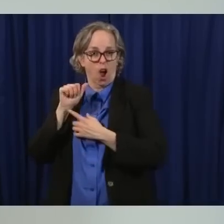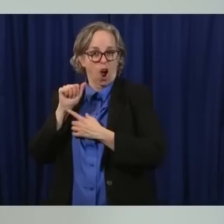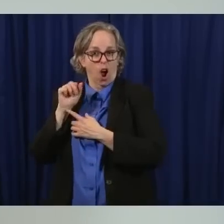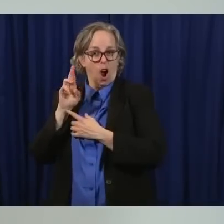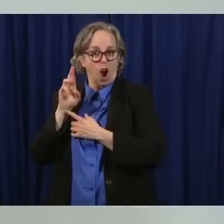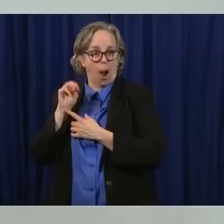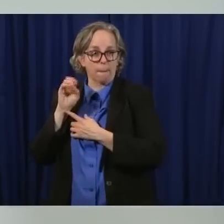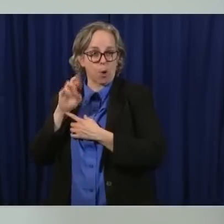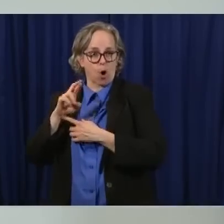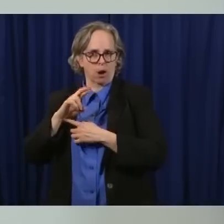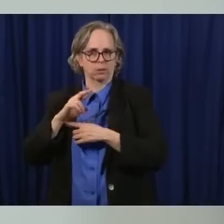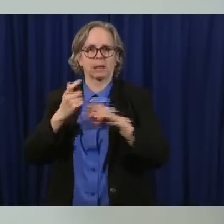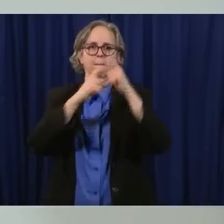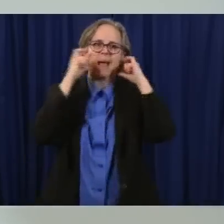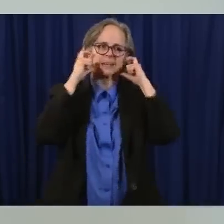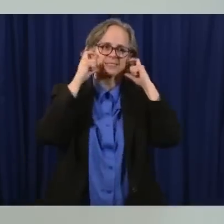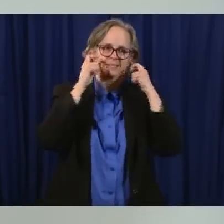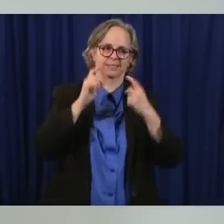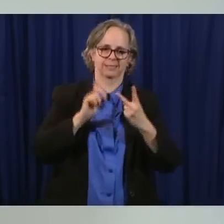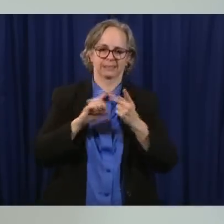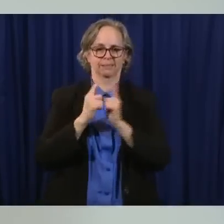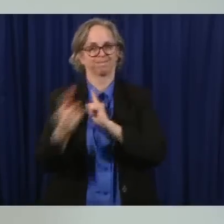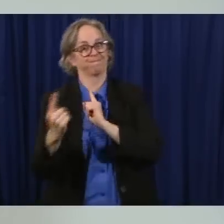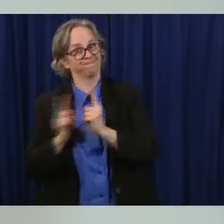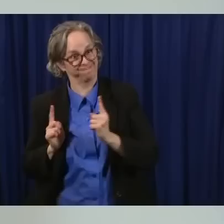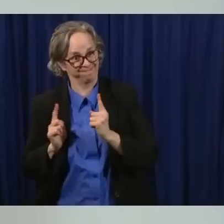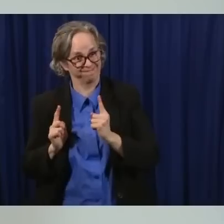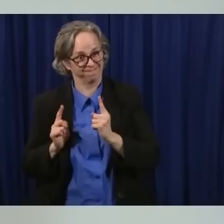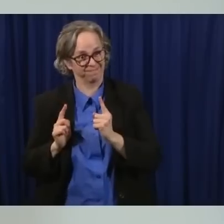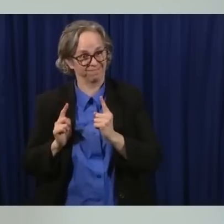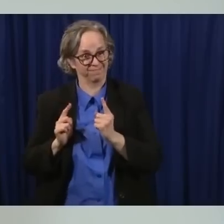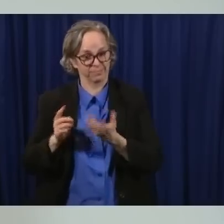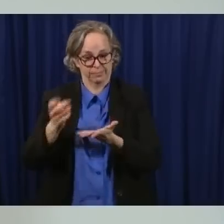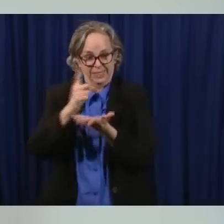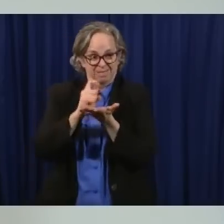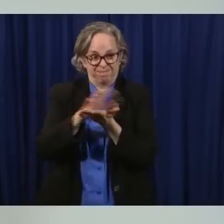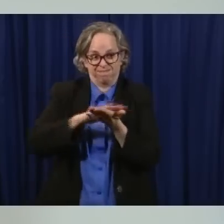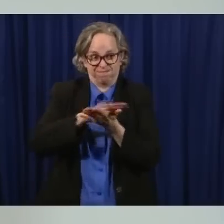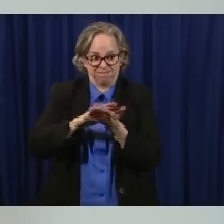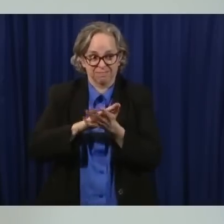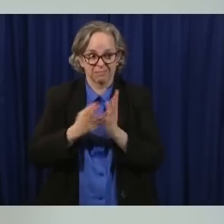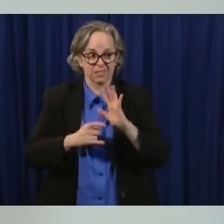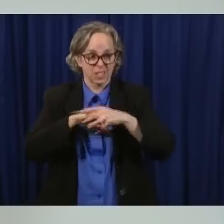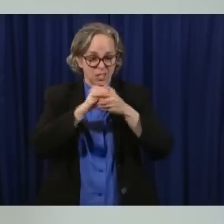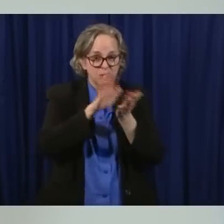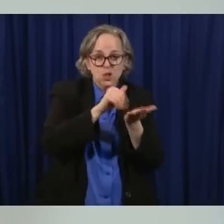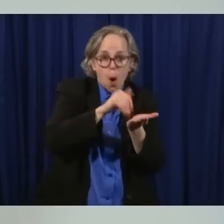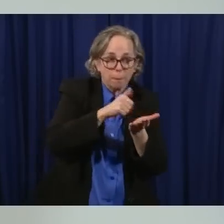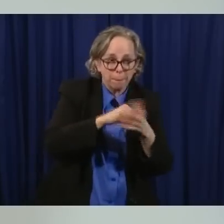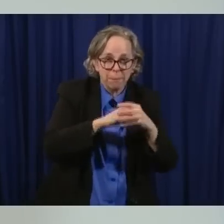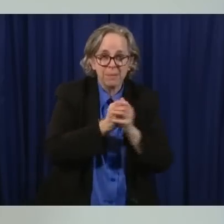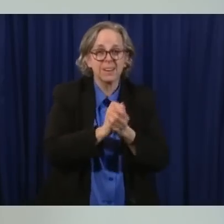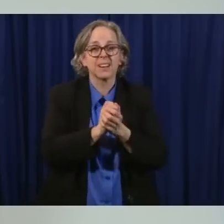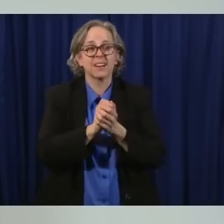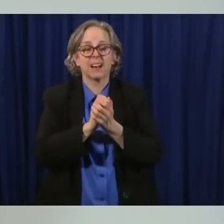HELP US GET THROUGH THIS. THIS IS A FIGHT, WE SEES TURNS. FIGHT, BATTLE, WERE. BUT YOU WILL BE ARMED IN THIS BATTLE WITH MASKS, SANITIZER,